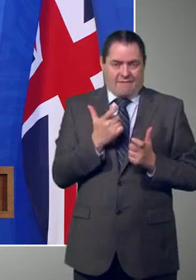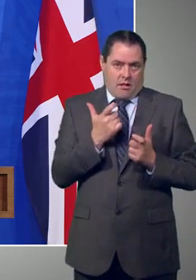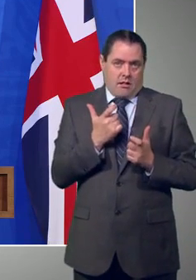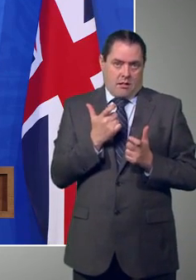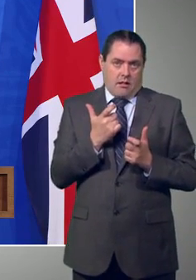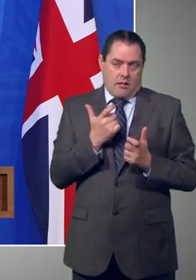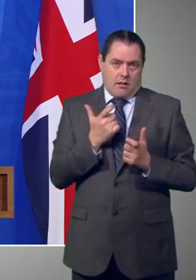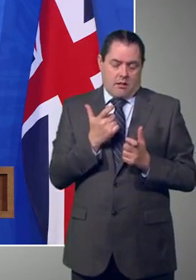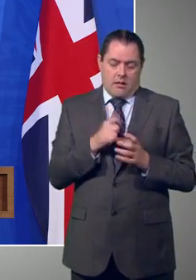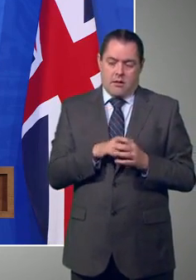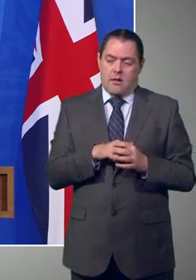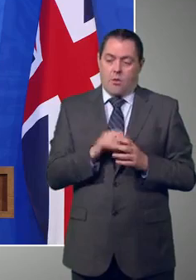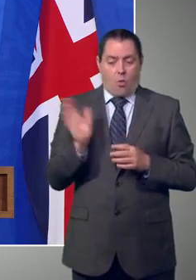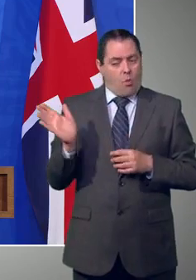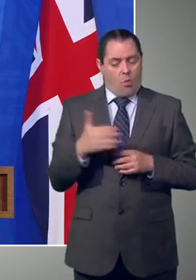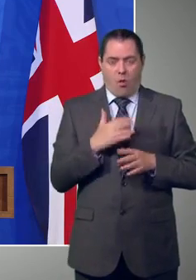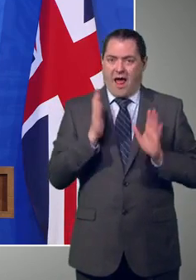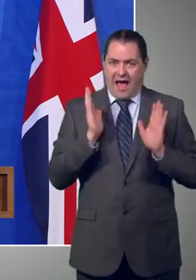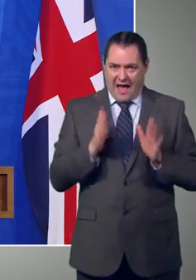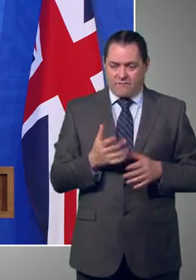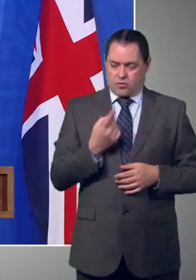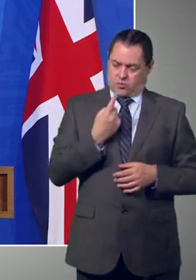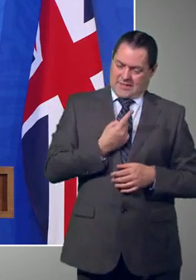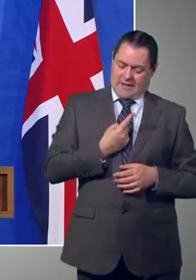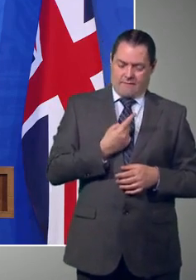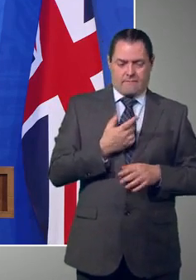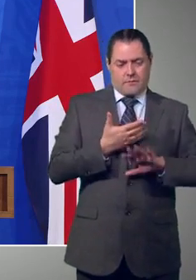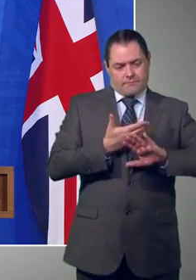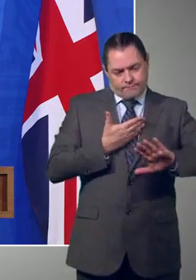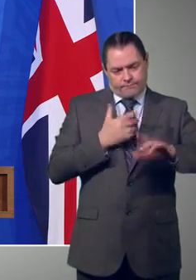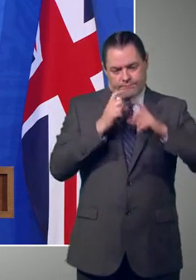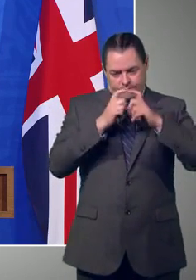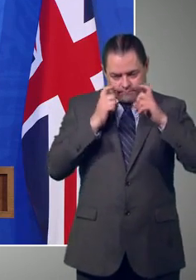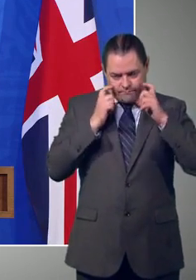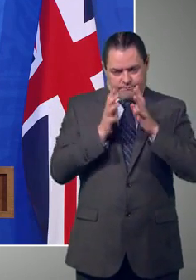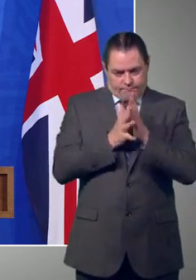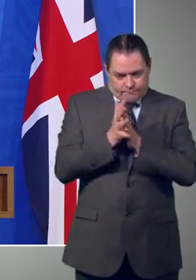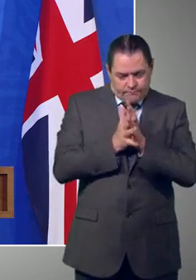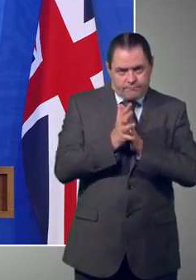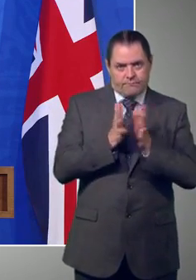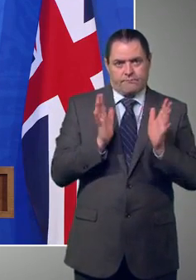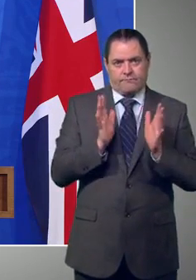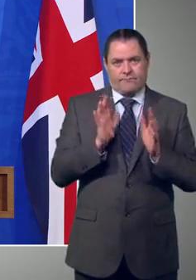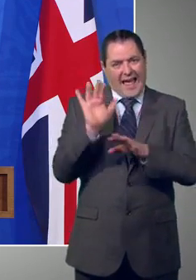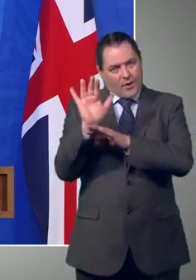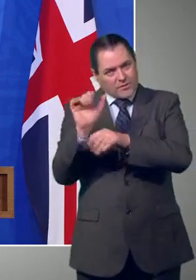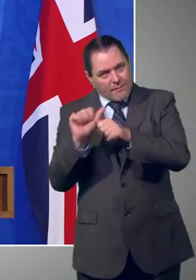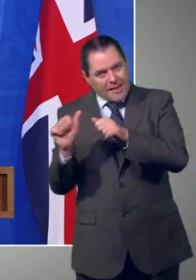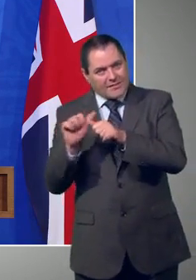all of us got to take personal responsibility for what we can